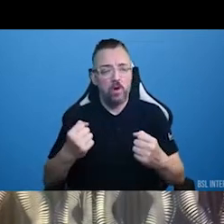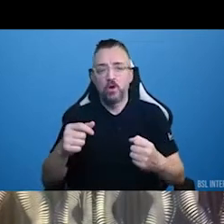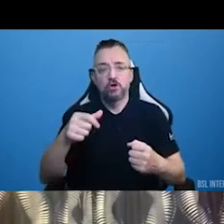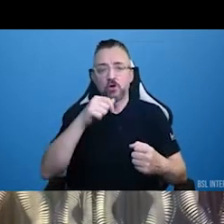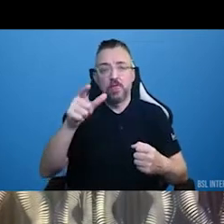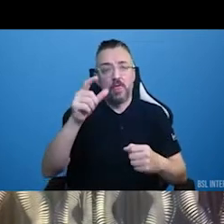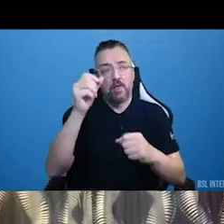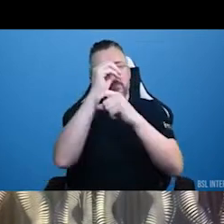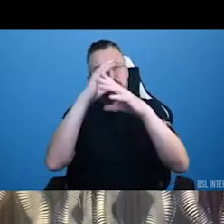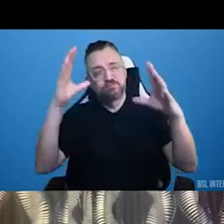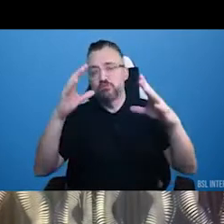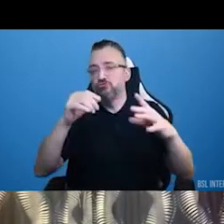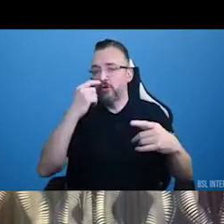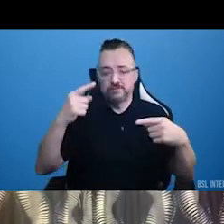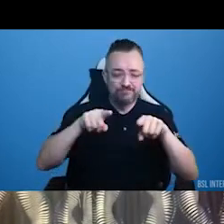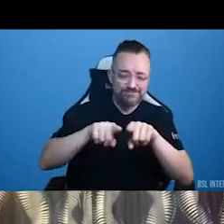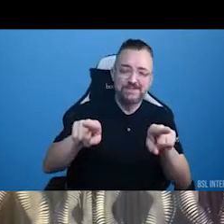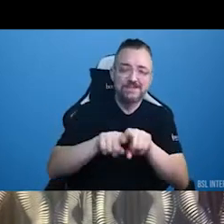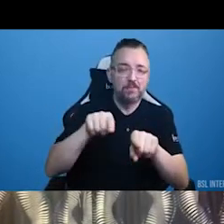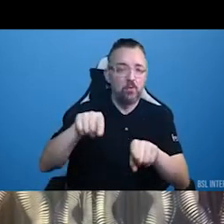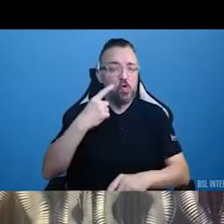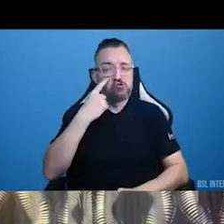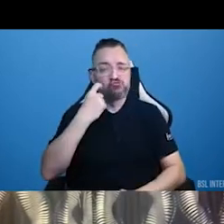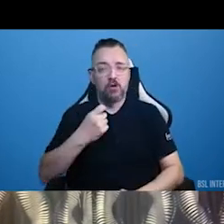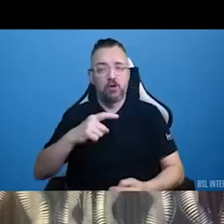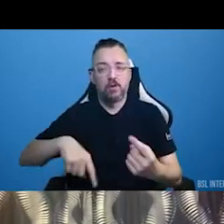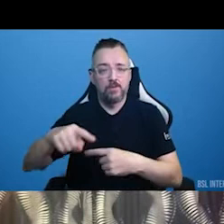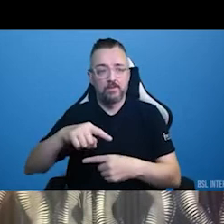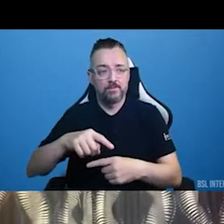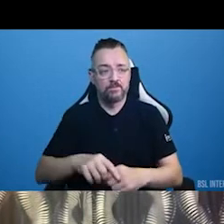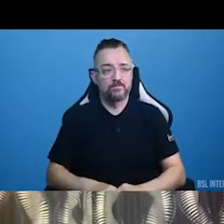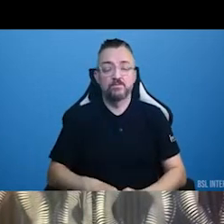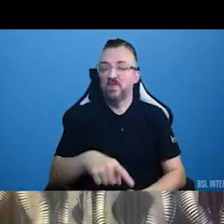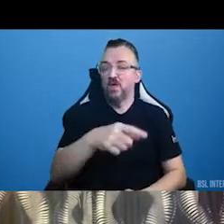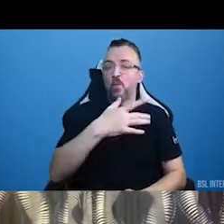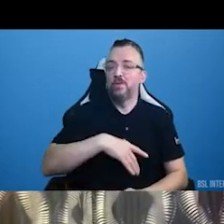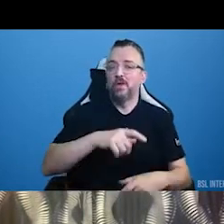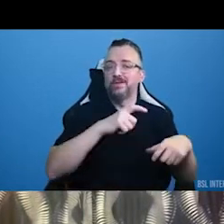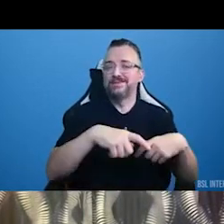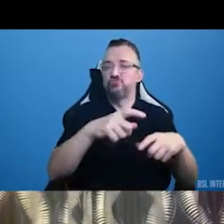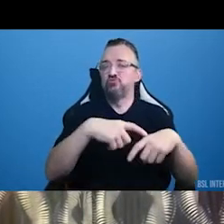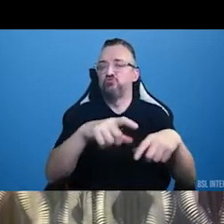are currently having a vested interest towards the continuation of things as they are. So unless we start to kind of unpack